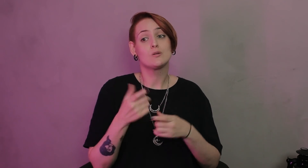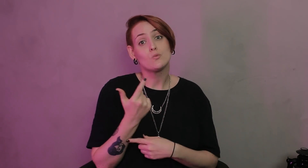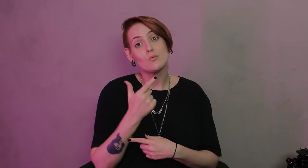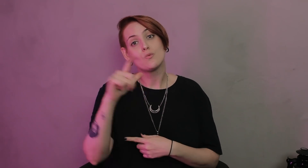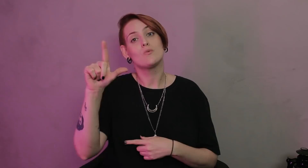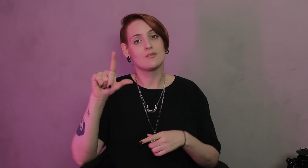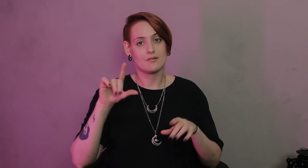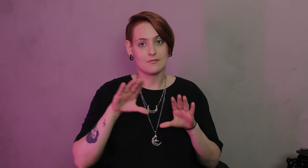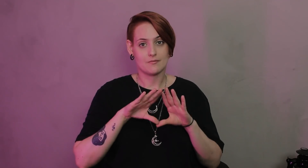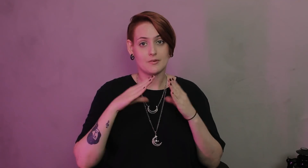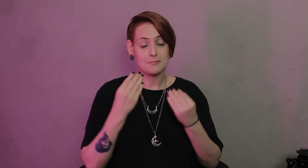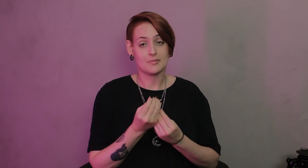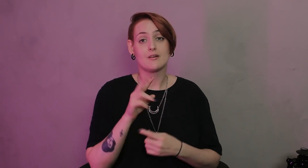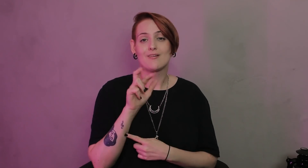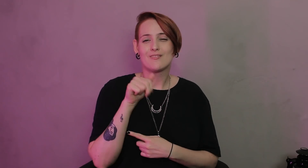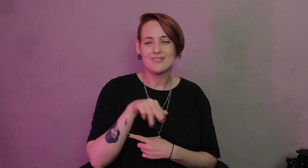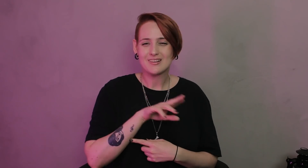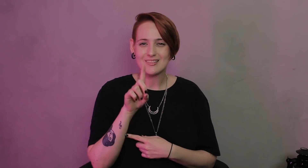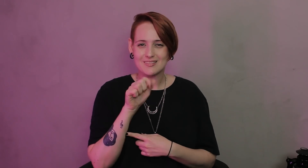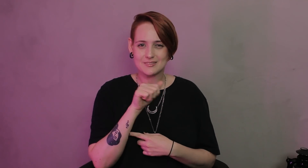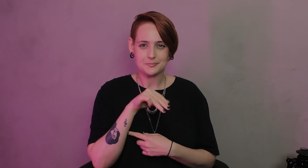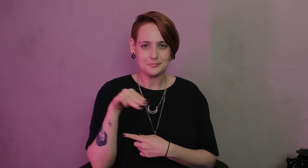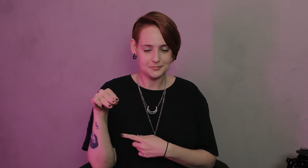with the other family, the Van Daans.